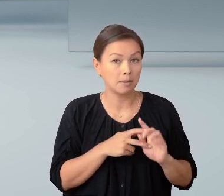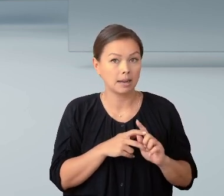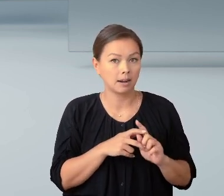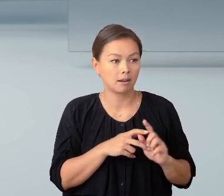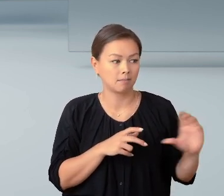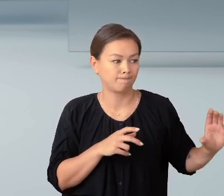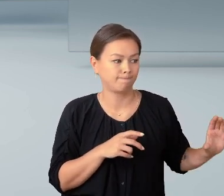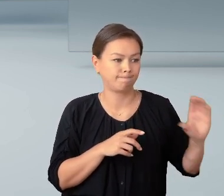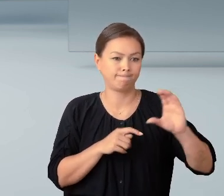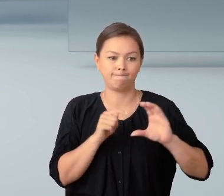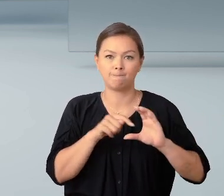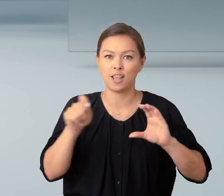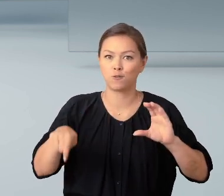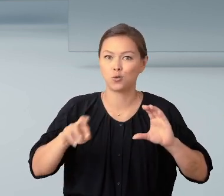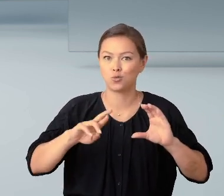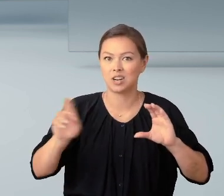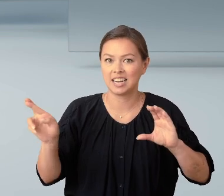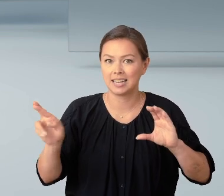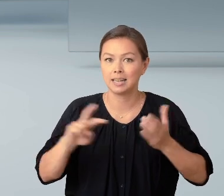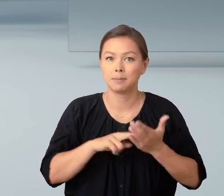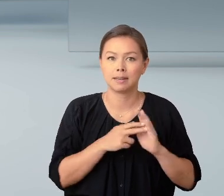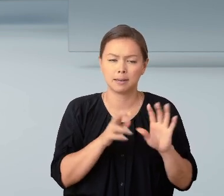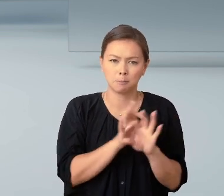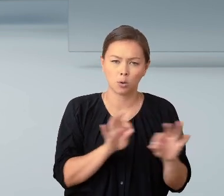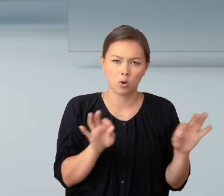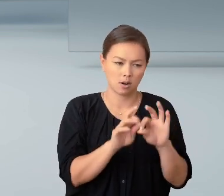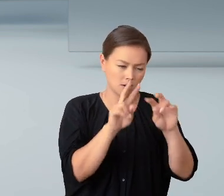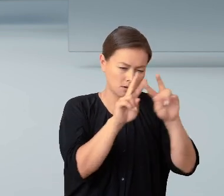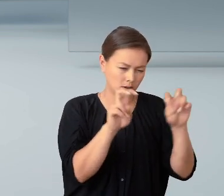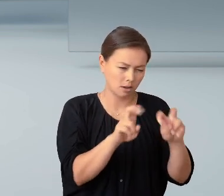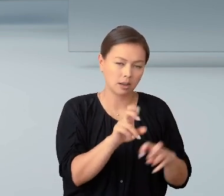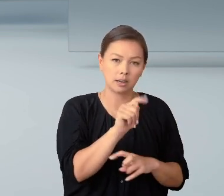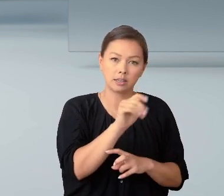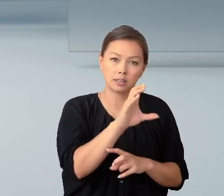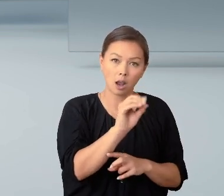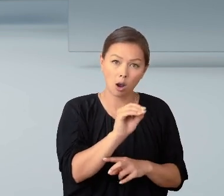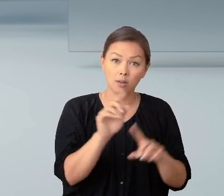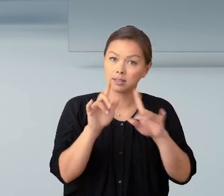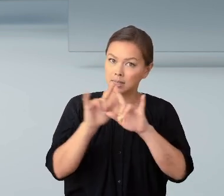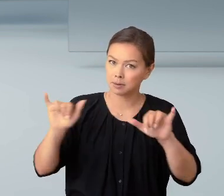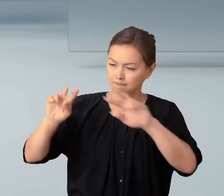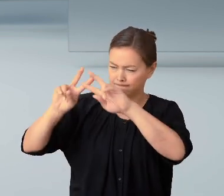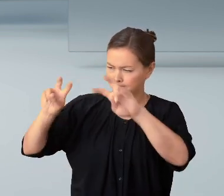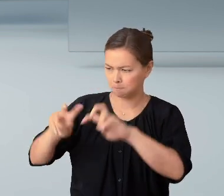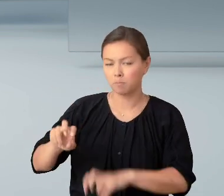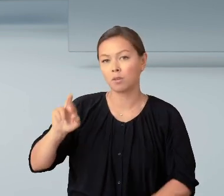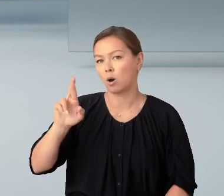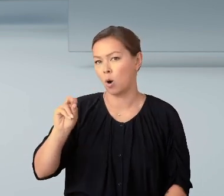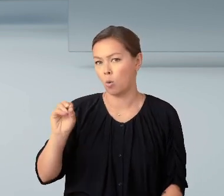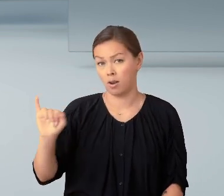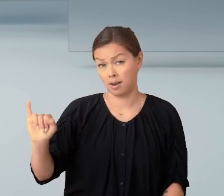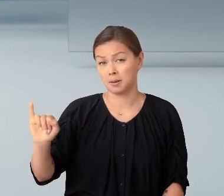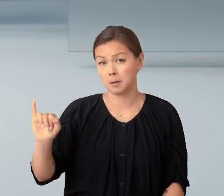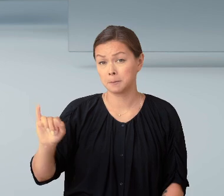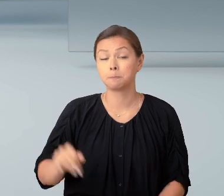there's the TCO as well as the ROI on that. Let's chat about some of the questions customers, just like you, are